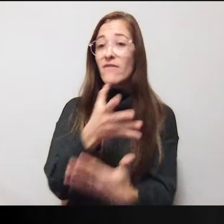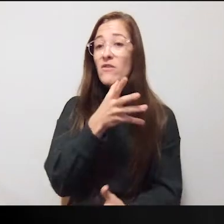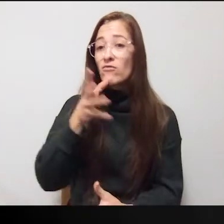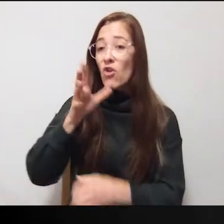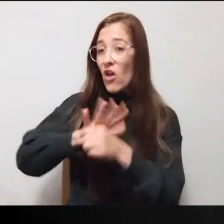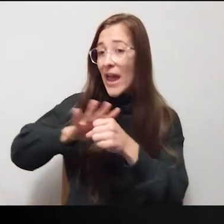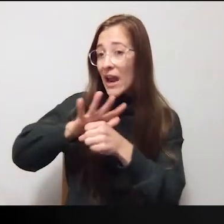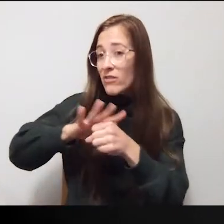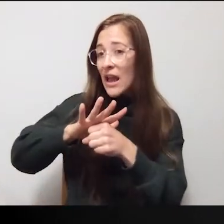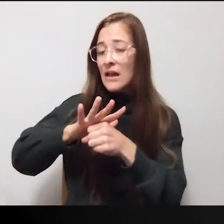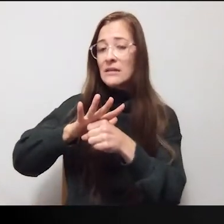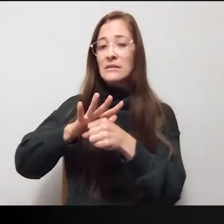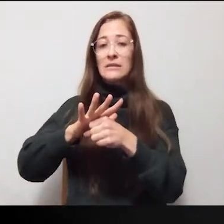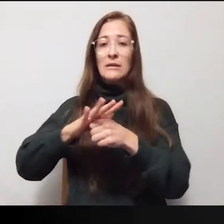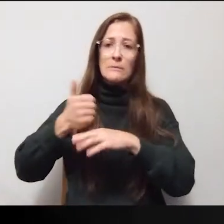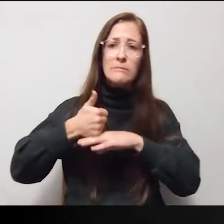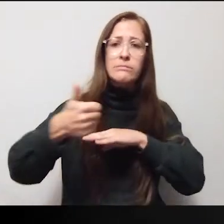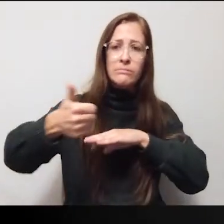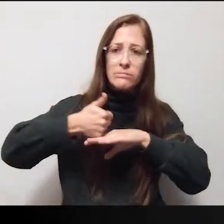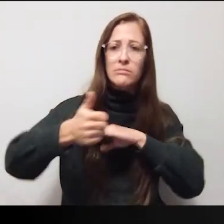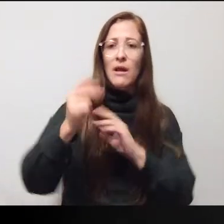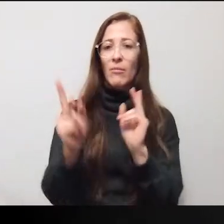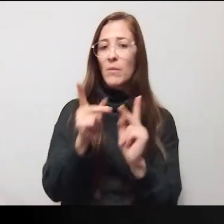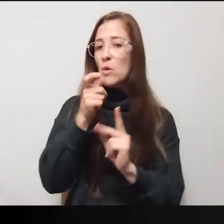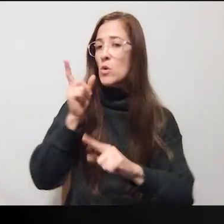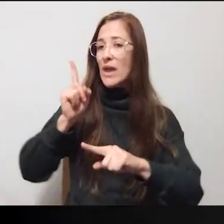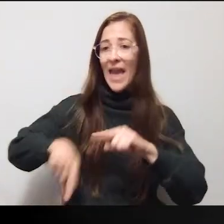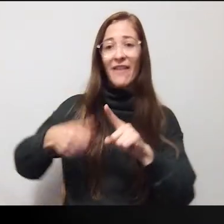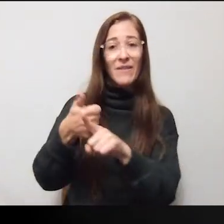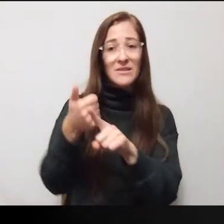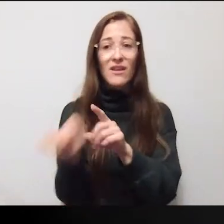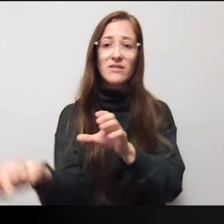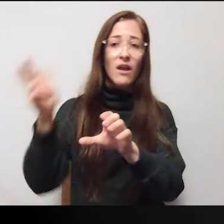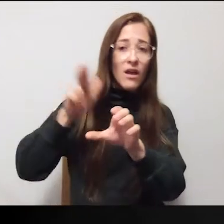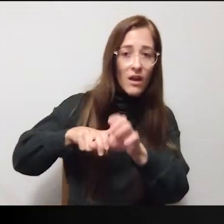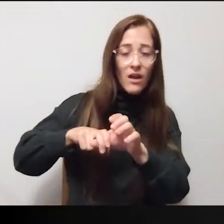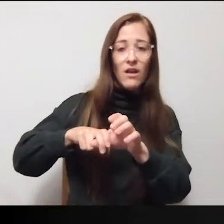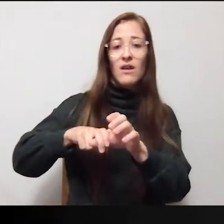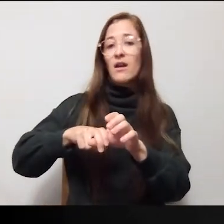getting to people that aren't going to be able to get on paratransit or aren't going to necessarily be able